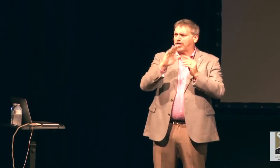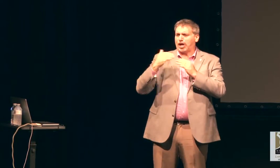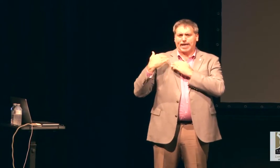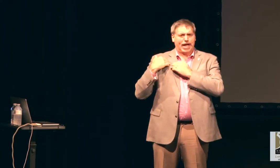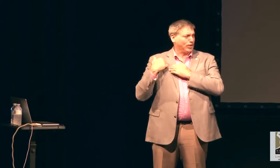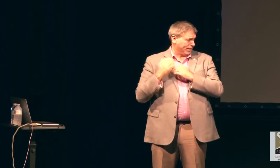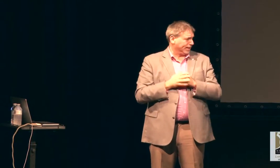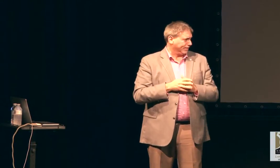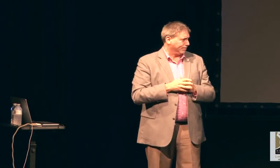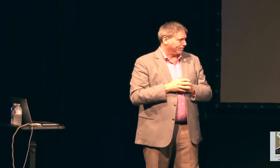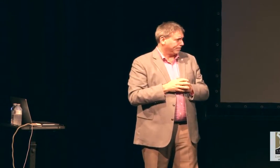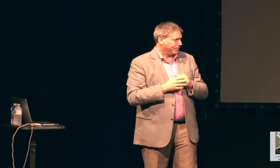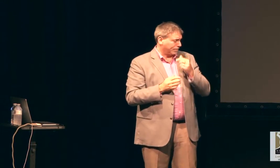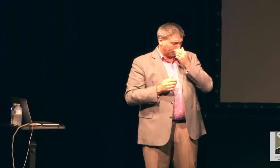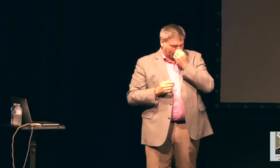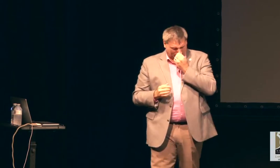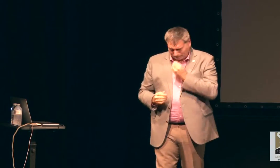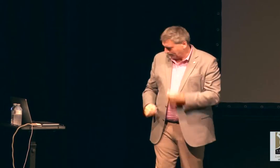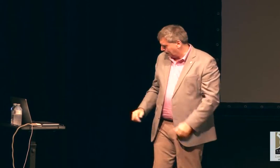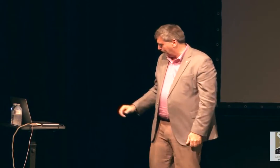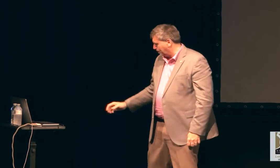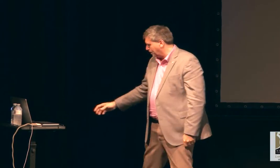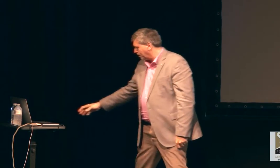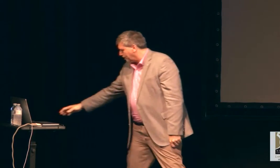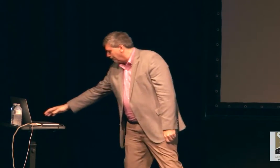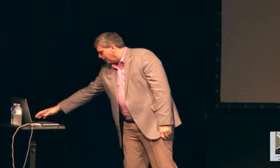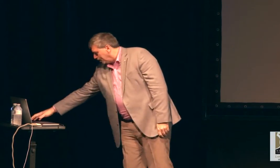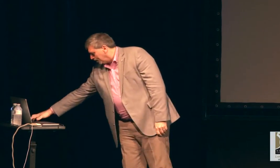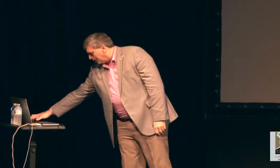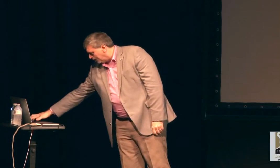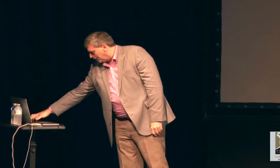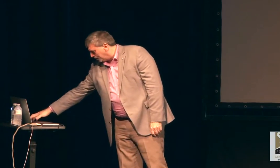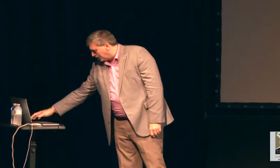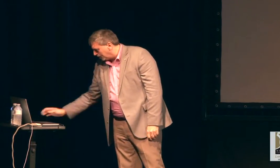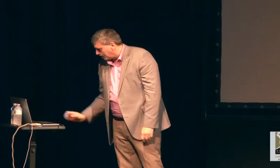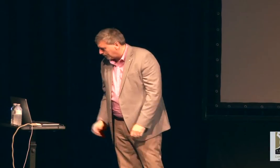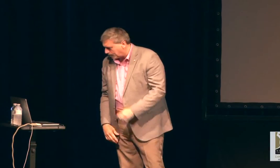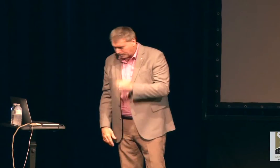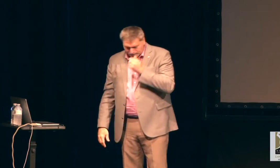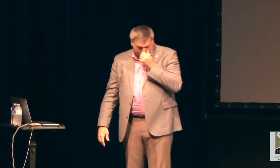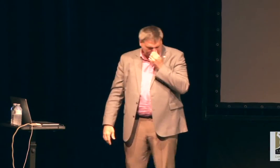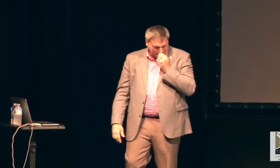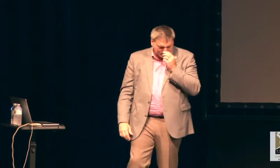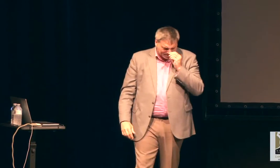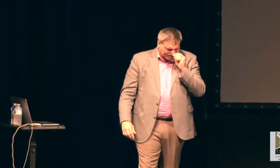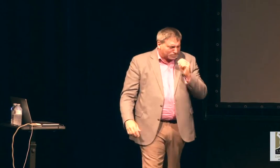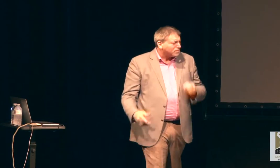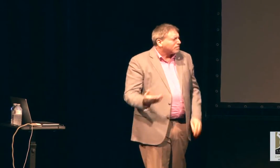knowledgeable about their accountability. So